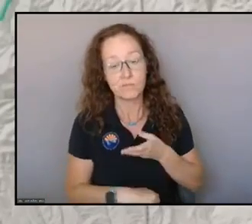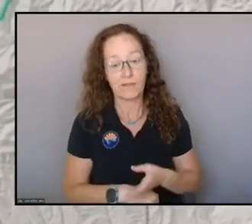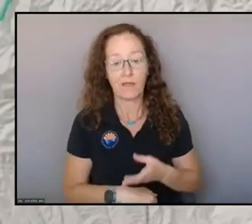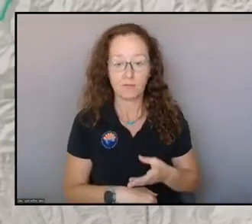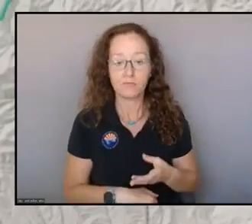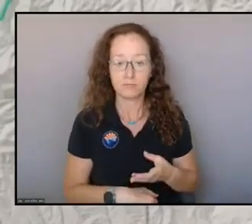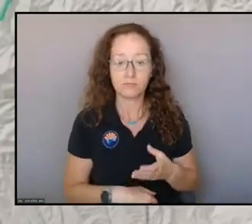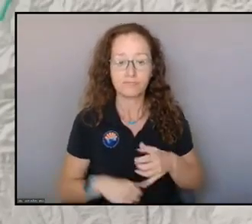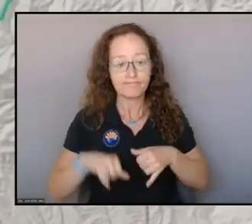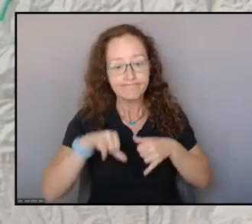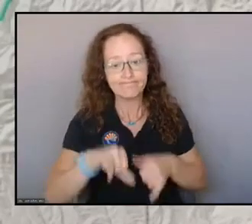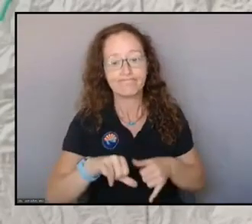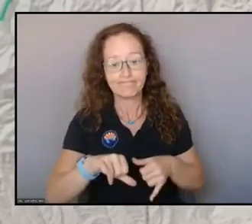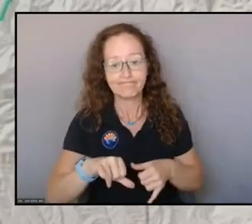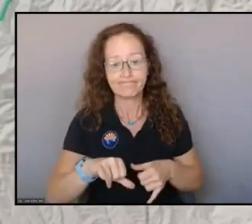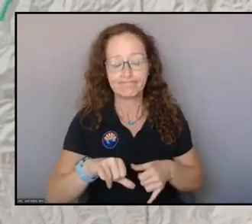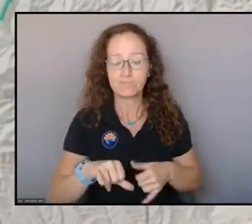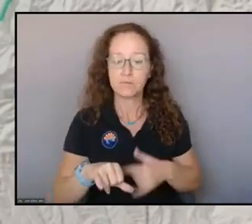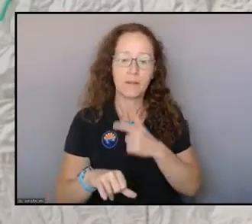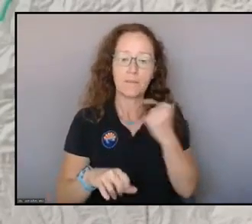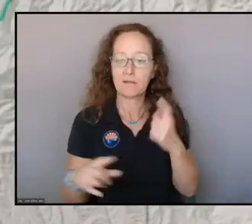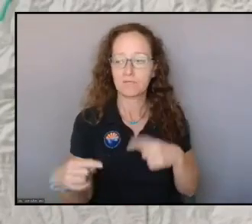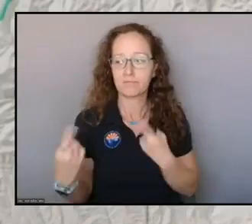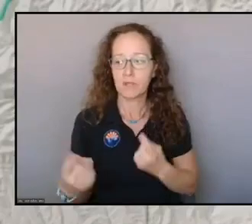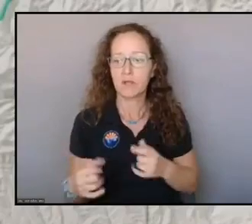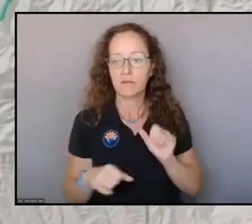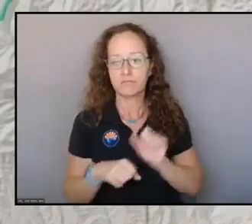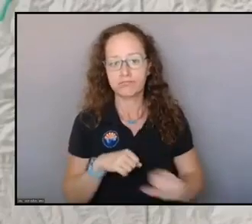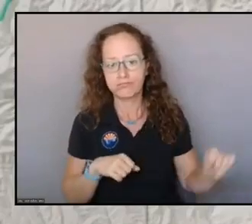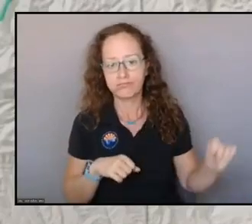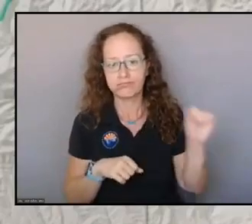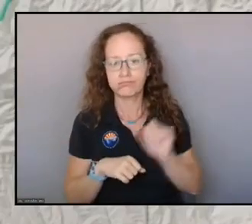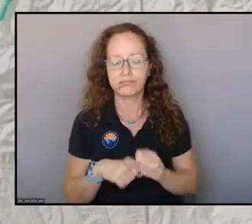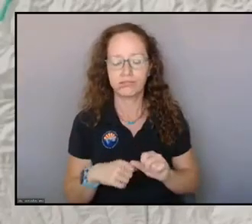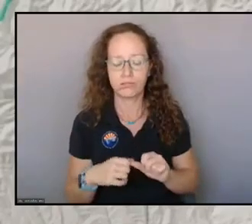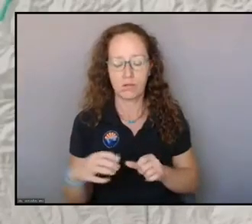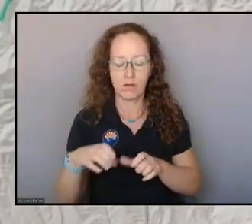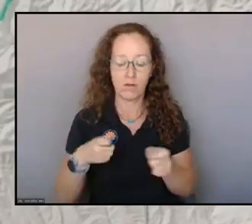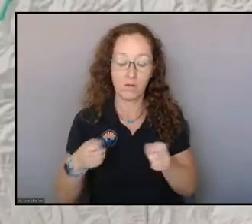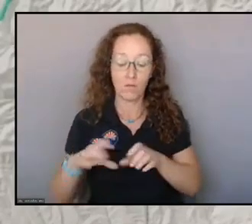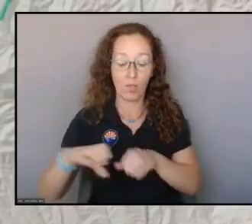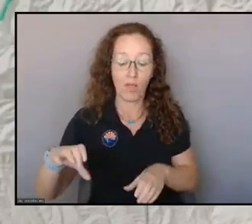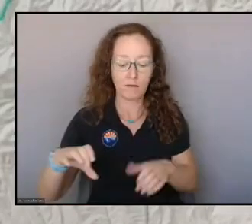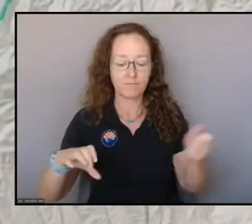HARD WORK THAT'S IN THERE. THE FIRE IS BACK DOWN TO THE CONTROL LINES AND GOOD,